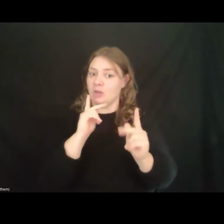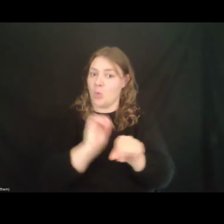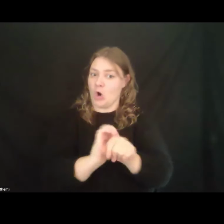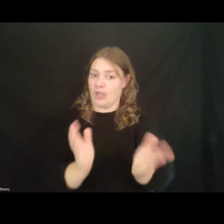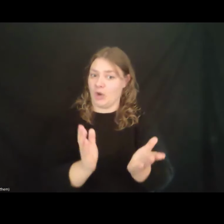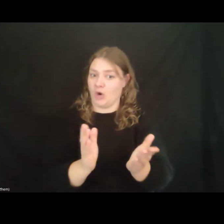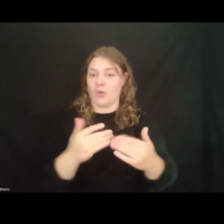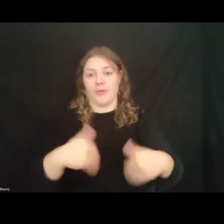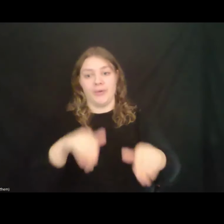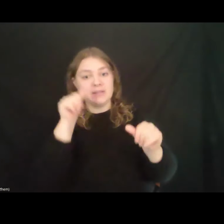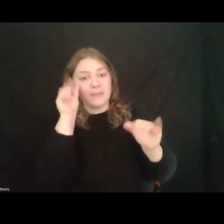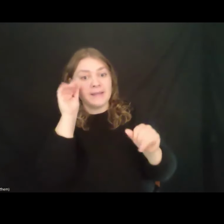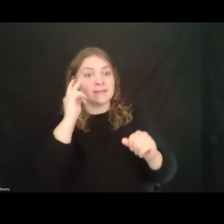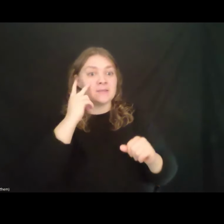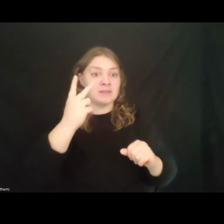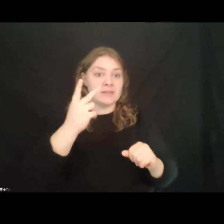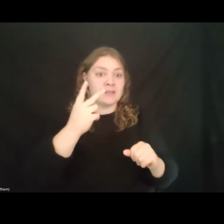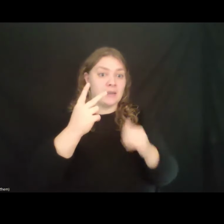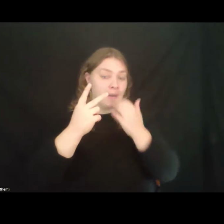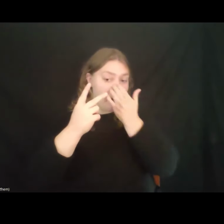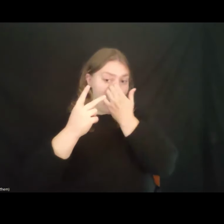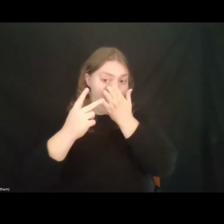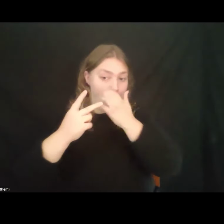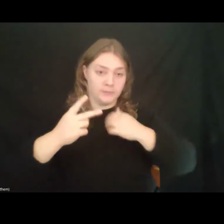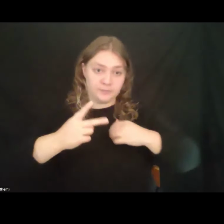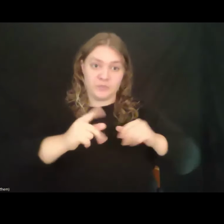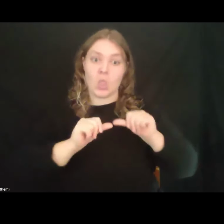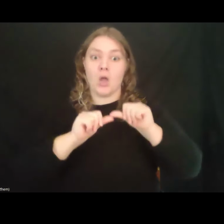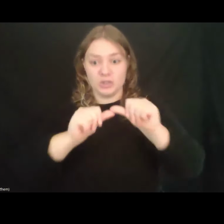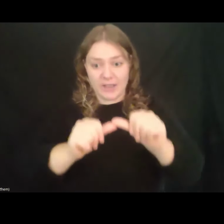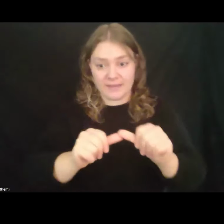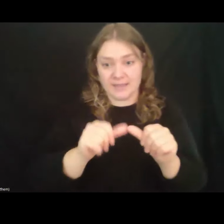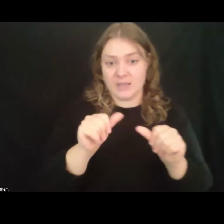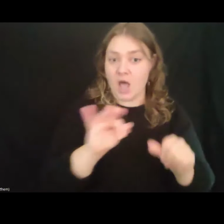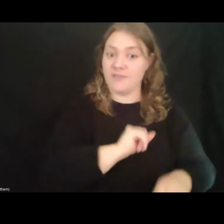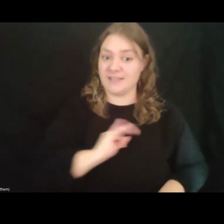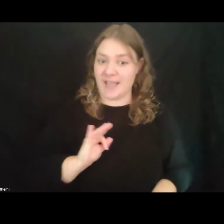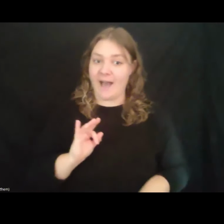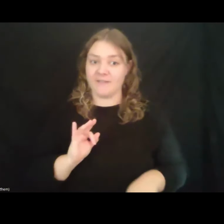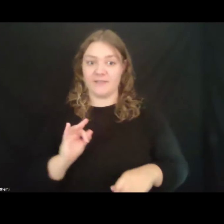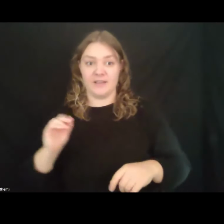amazing to see uh the longevity of our staff and so even though we're growing and we have a lot of